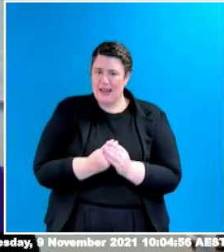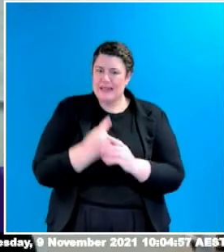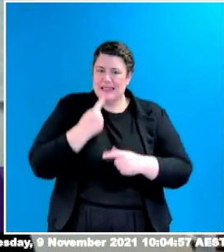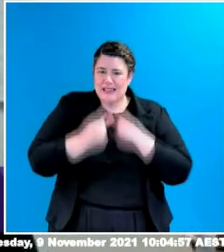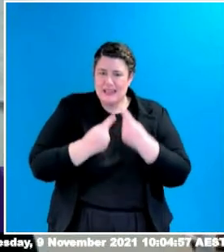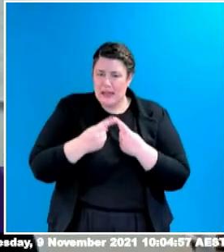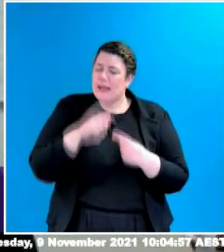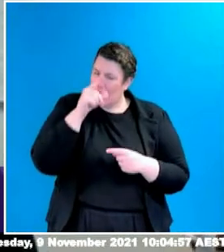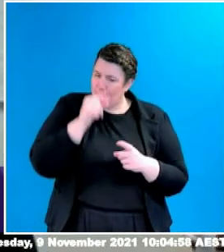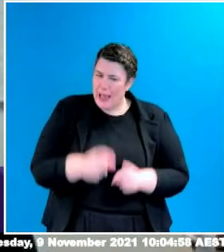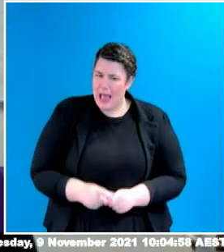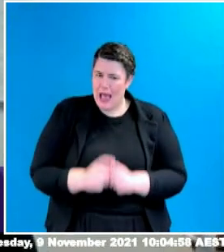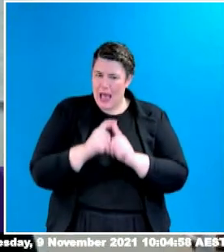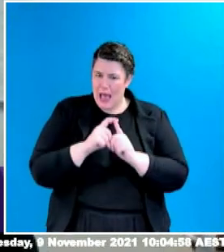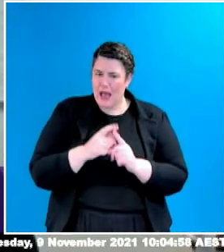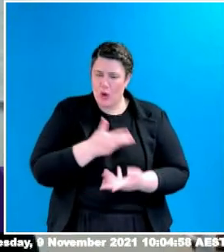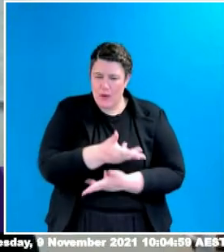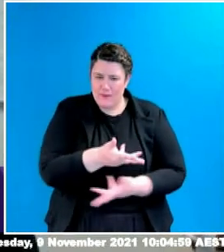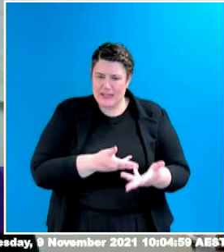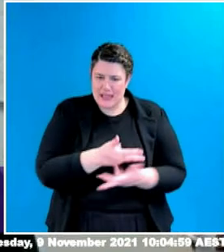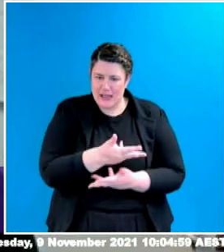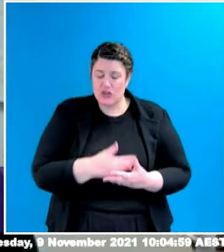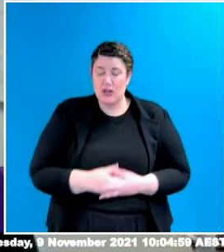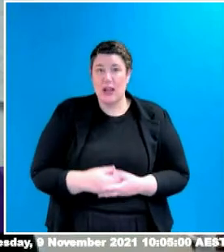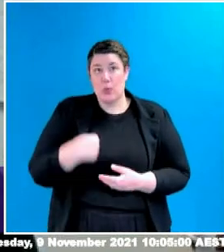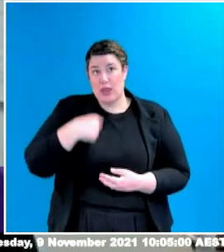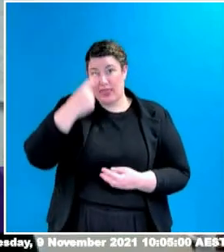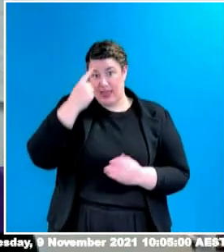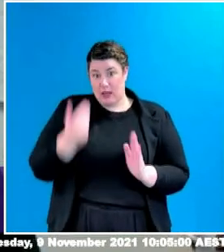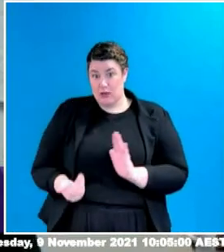Again, if we move to how that looks in discrimination law, looking at